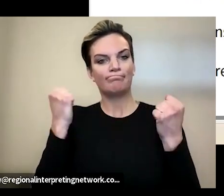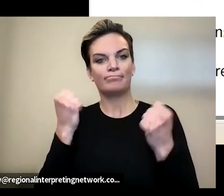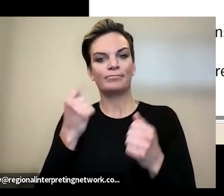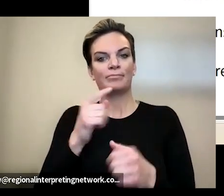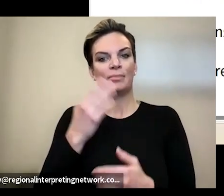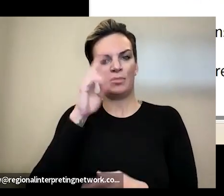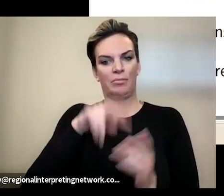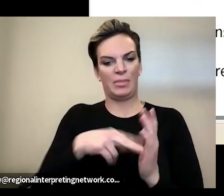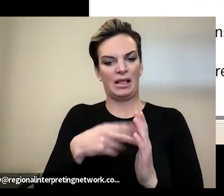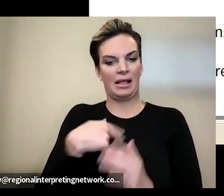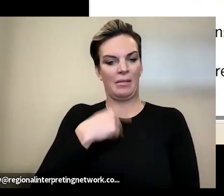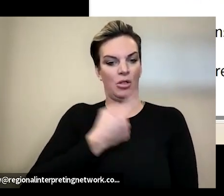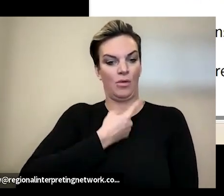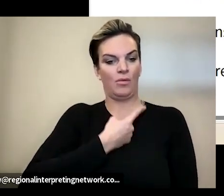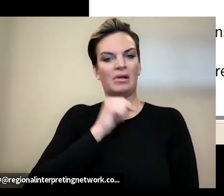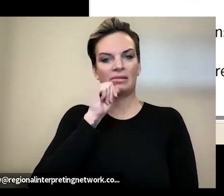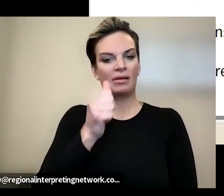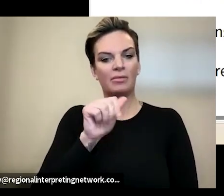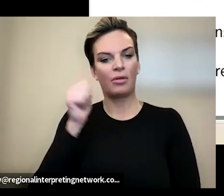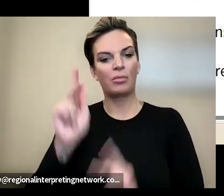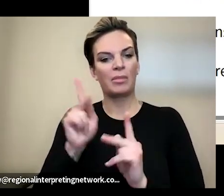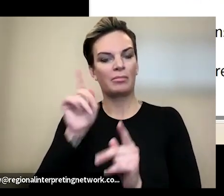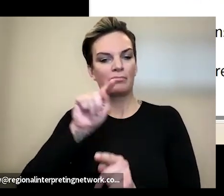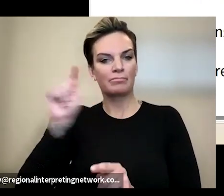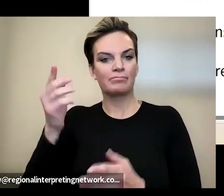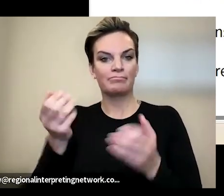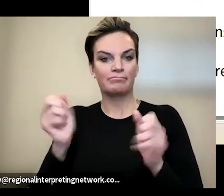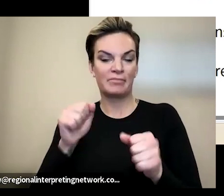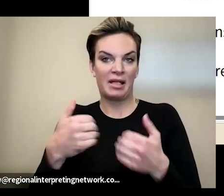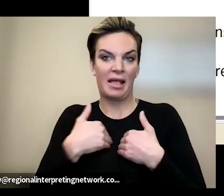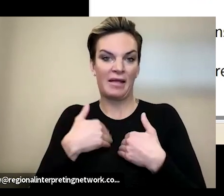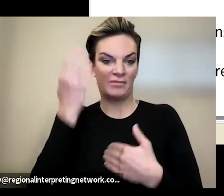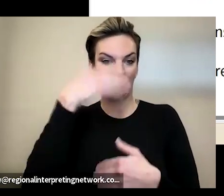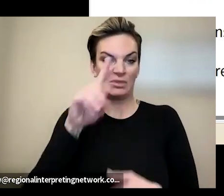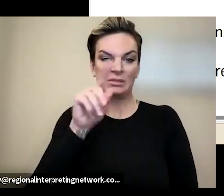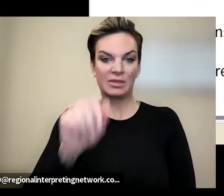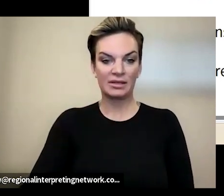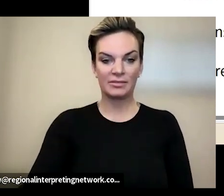you, there are other people that you talk to that could have an invisible disability, next slide